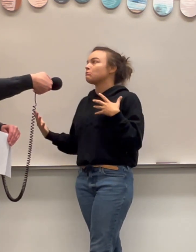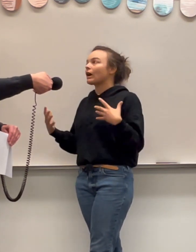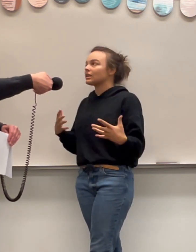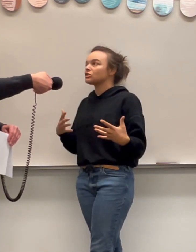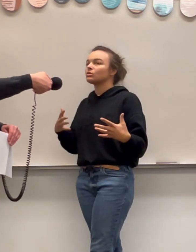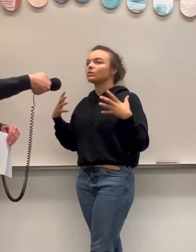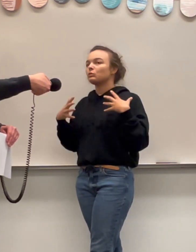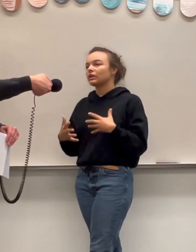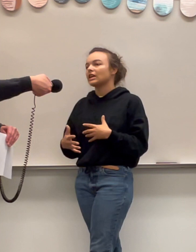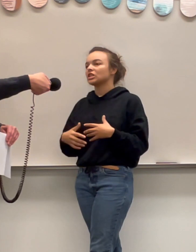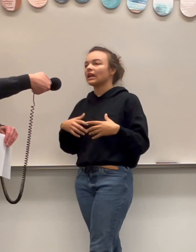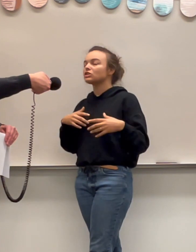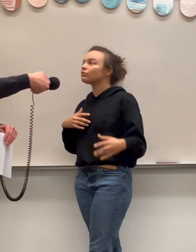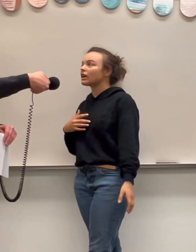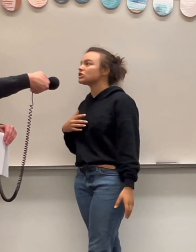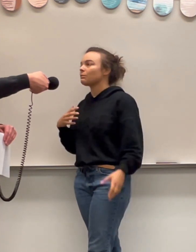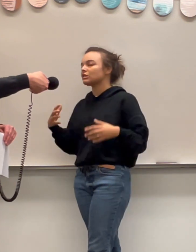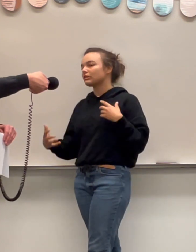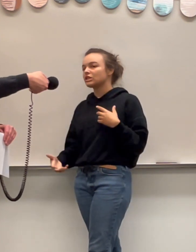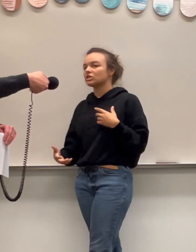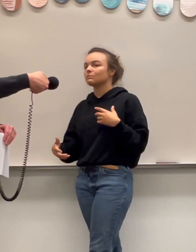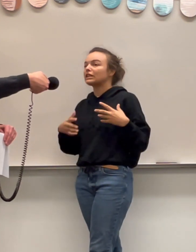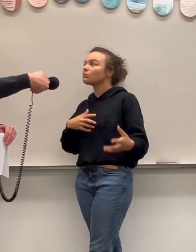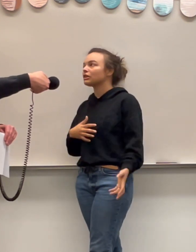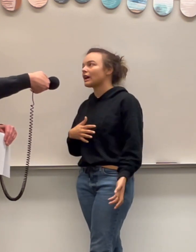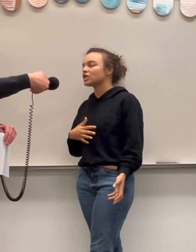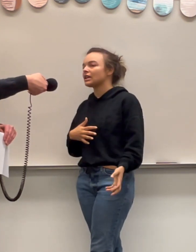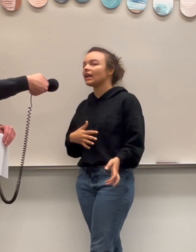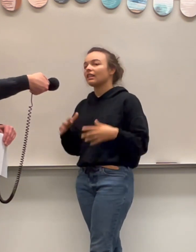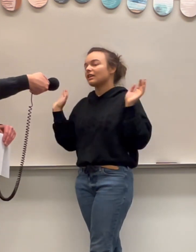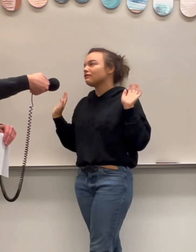same right to communication and to friendship and to relationships and human interaction then